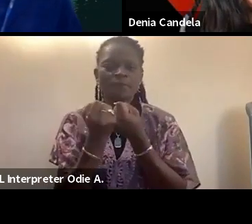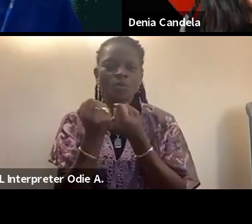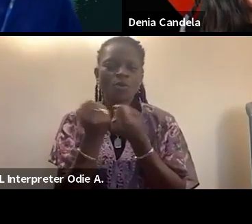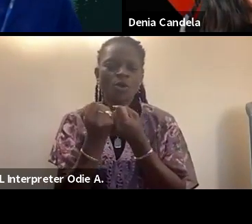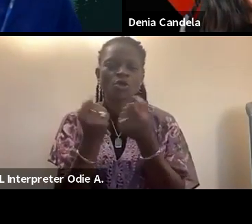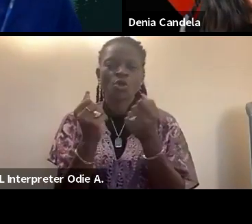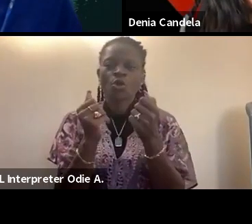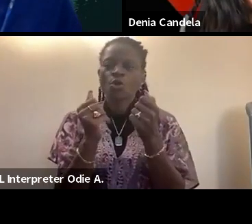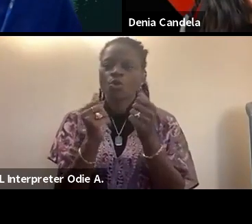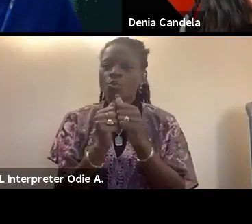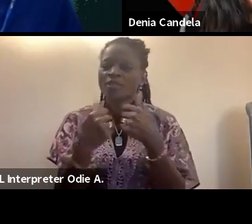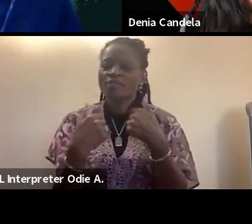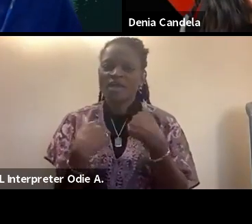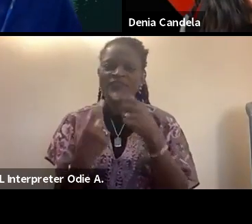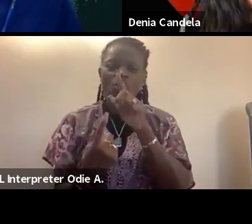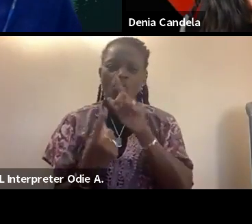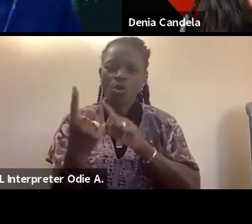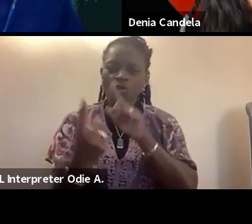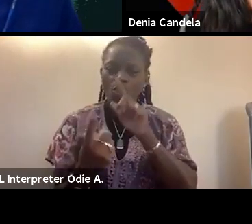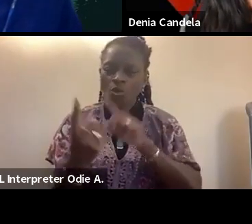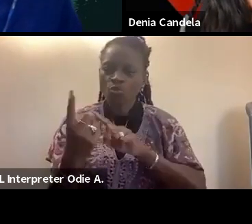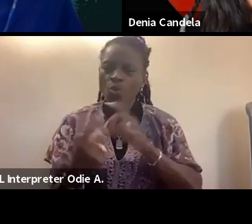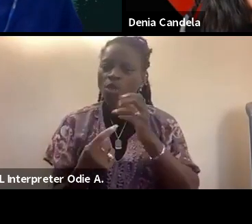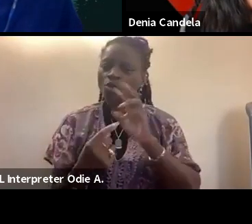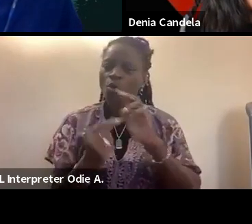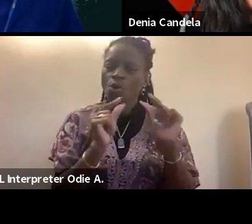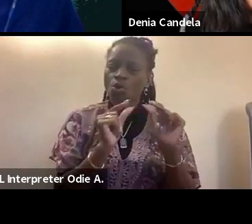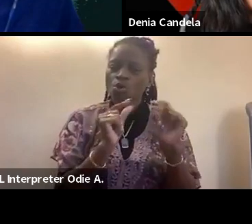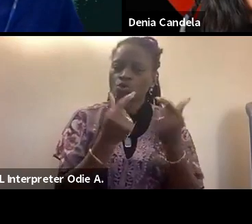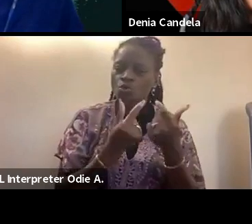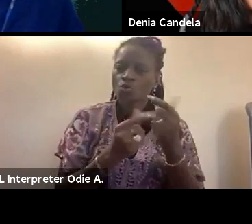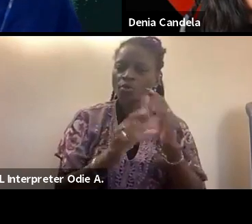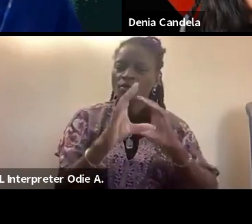having these one on one or group conversations about vaccines.